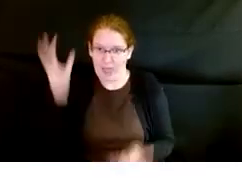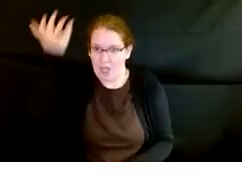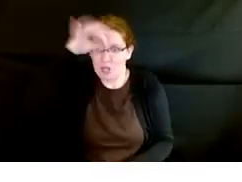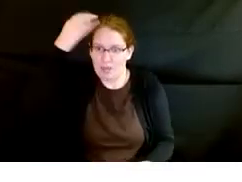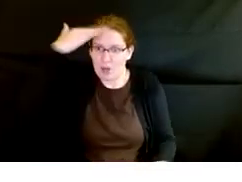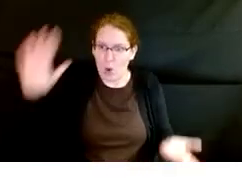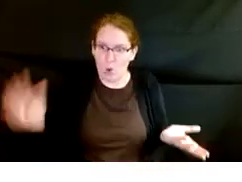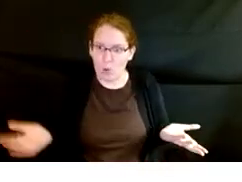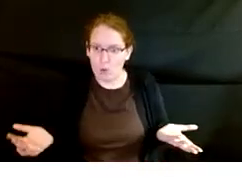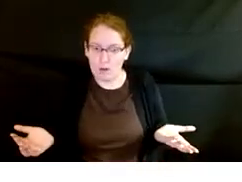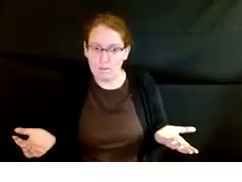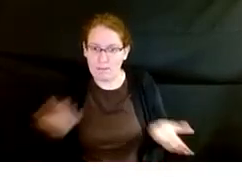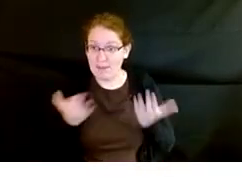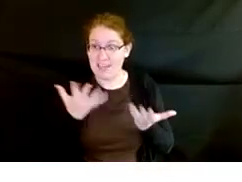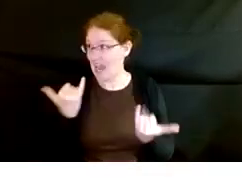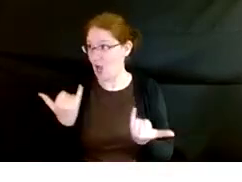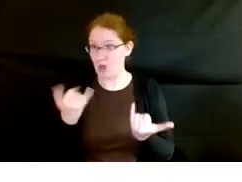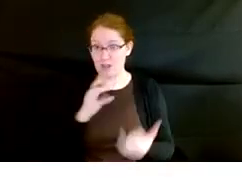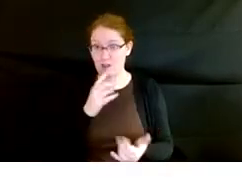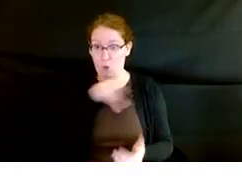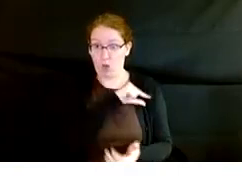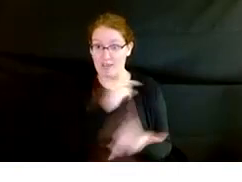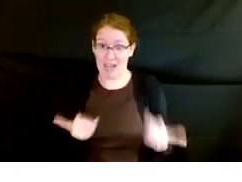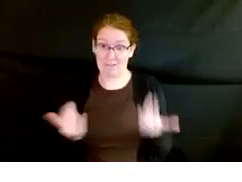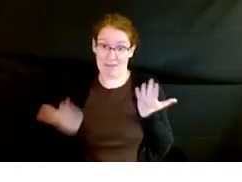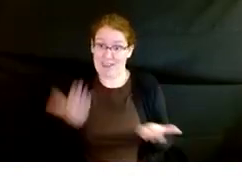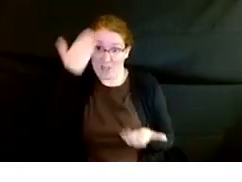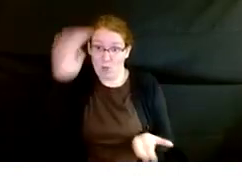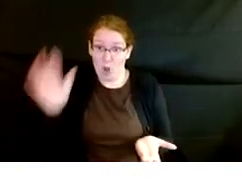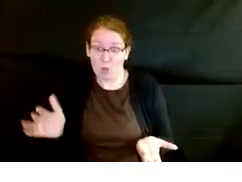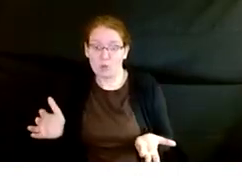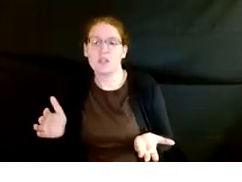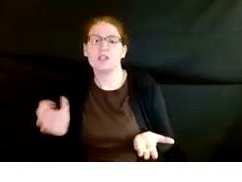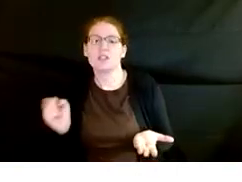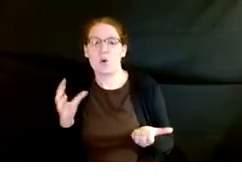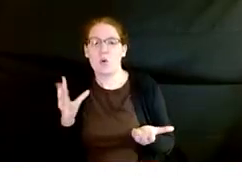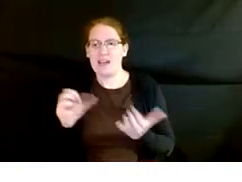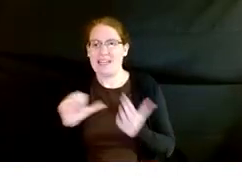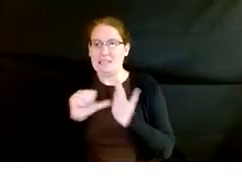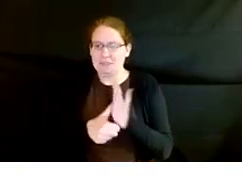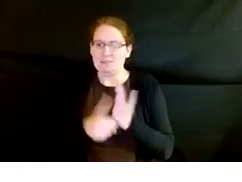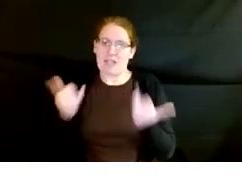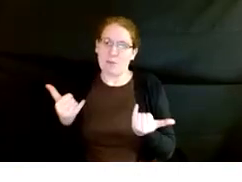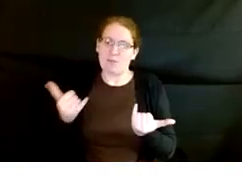the categories are open now so um we just we just want to emphasize that now that we're in this sort